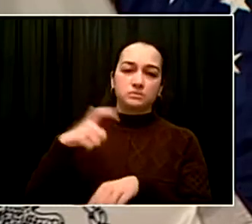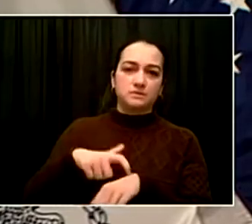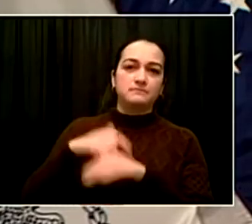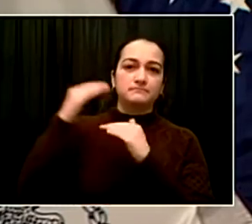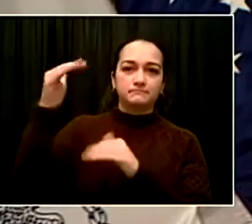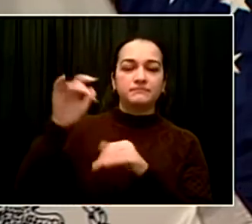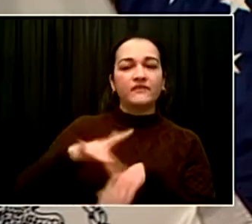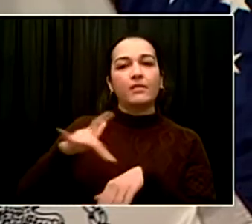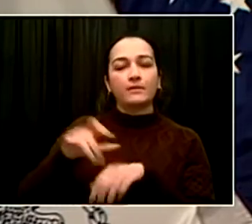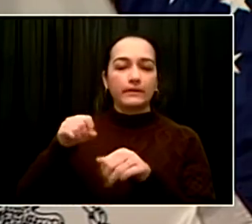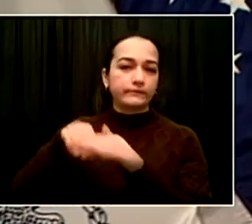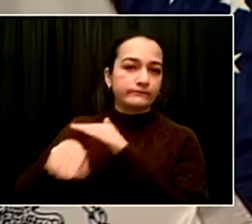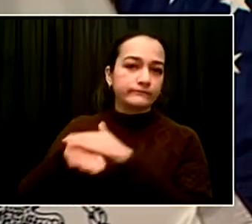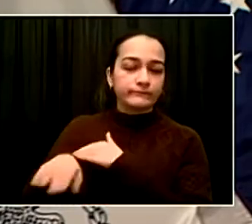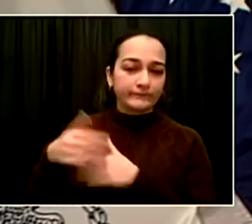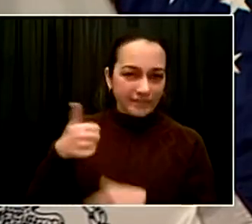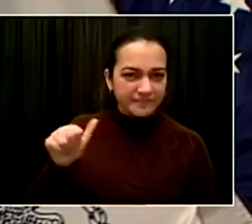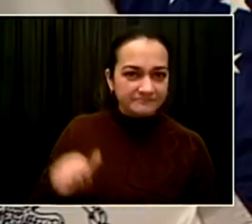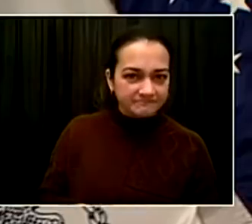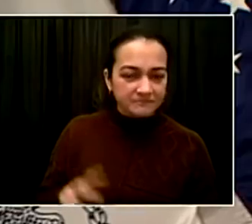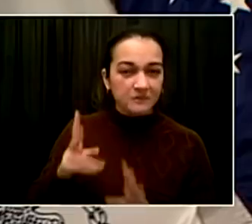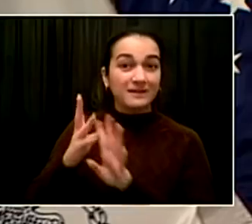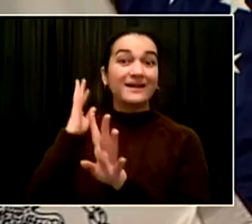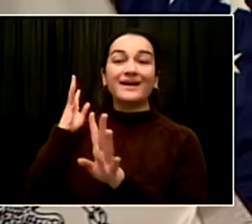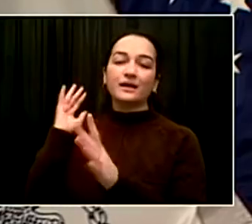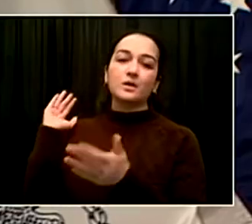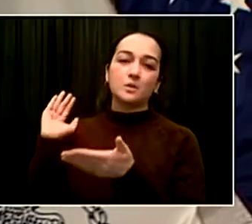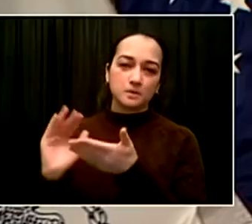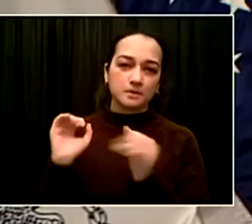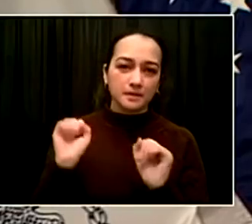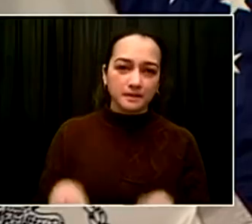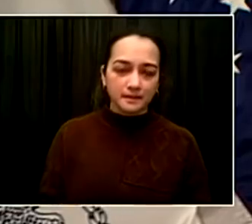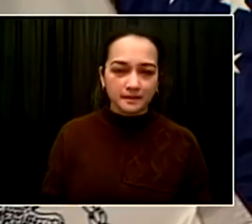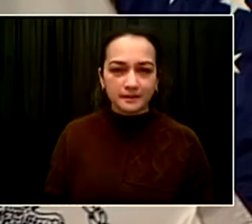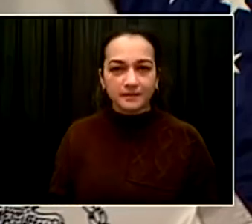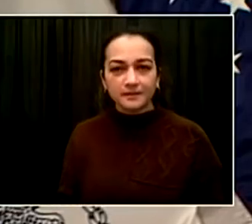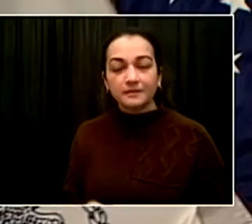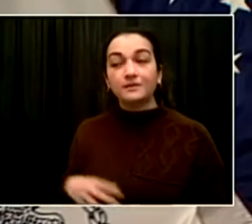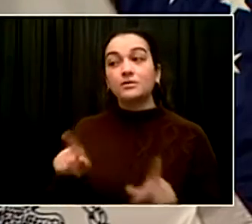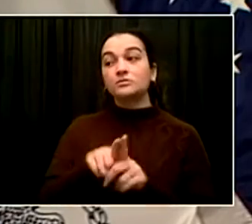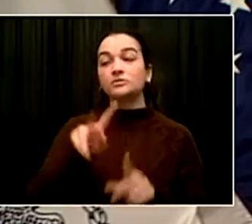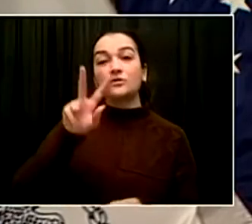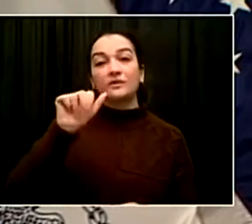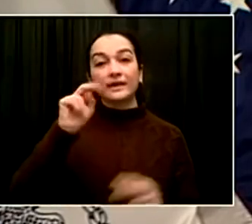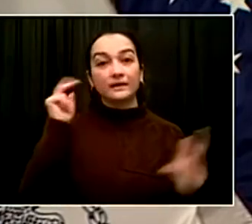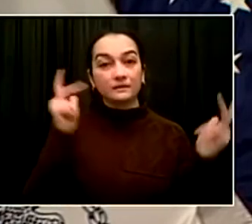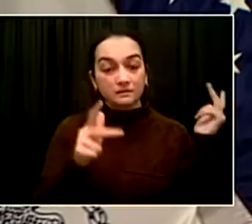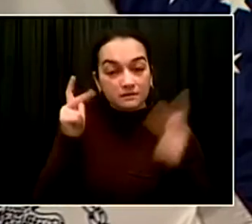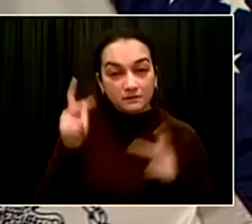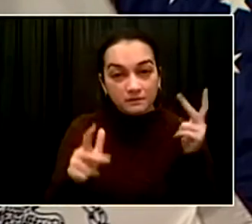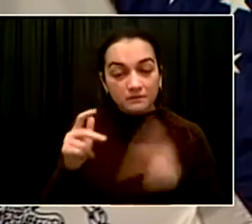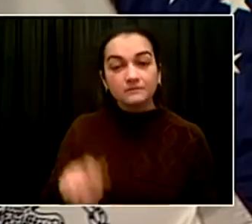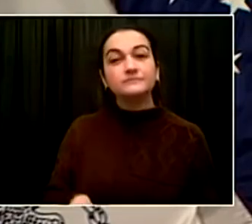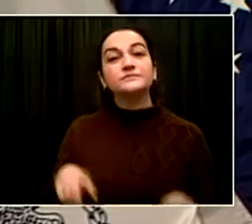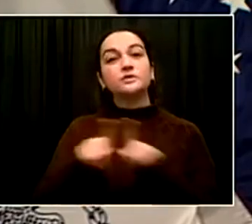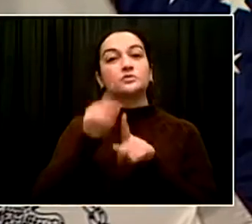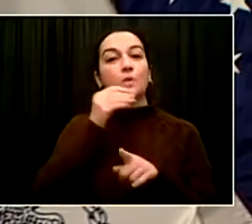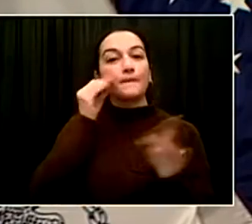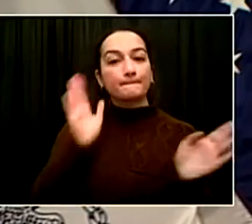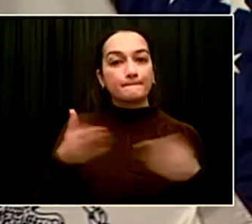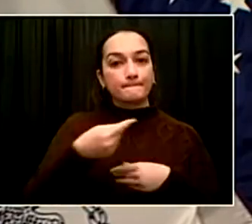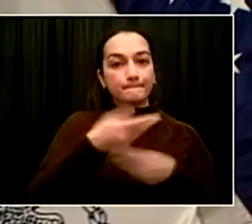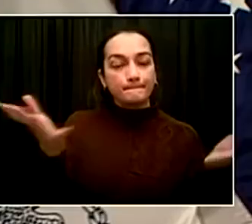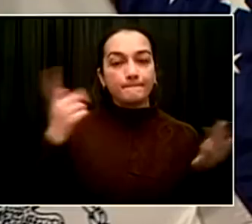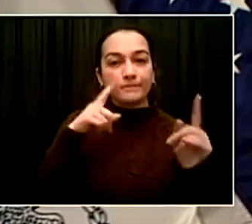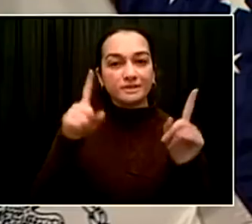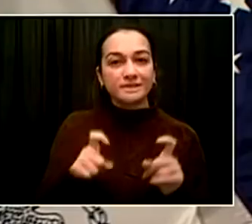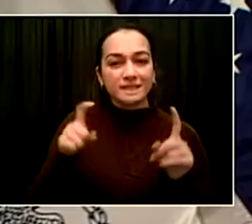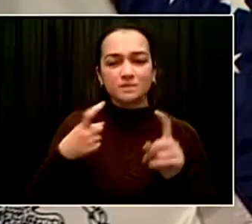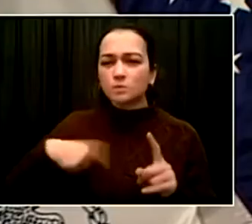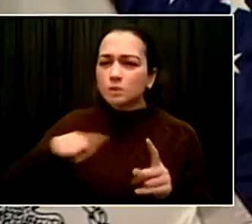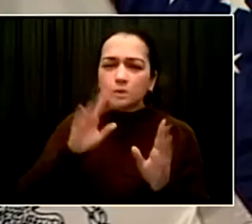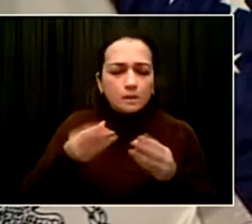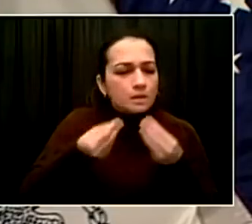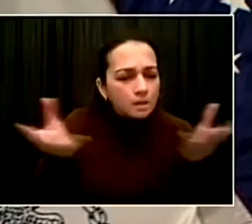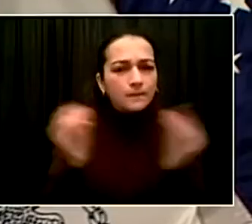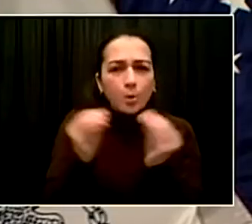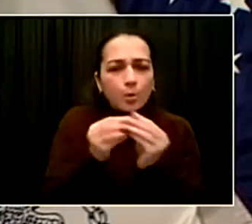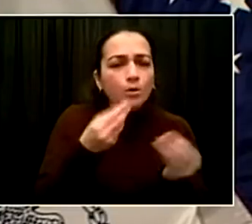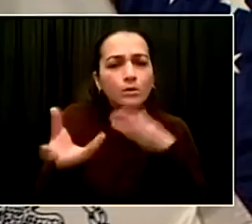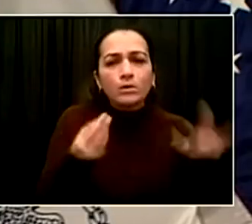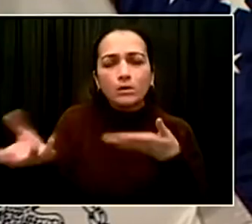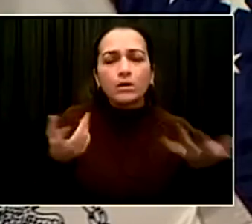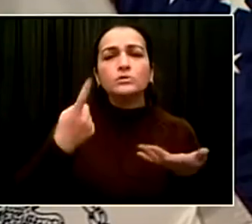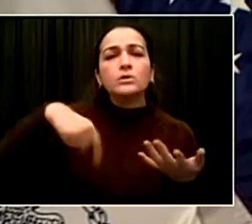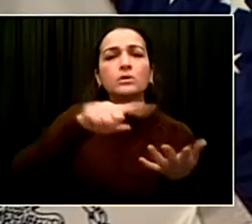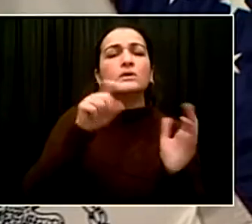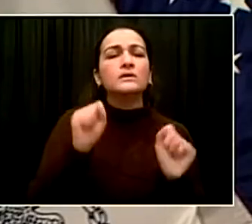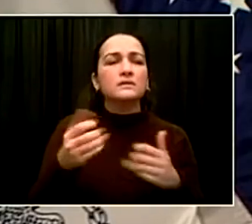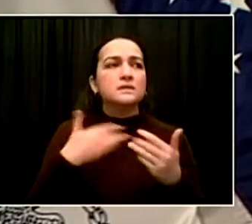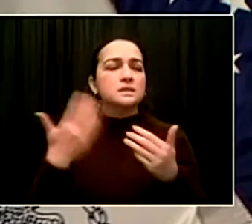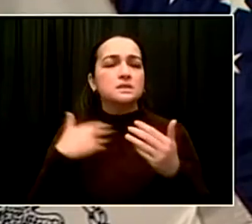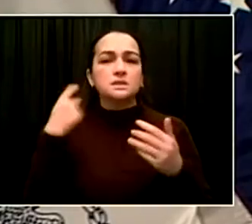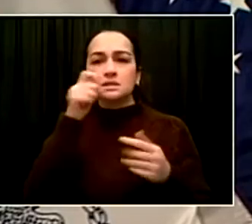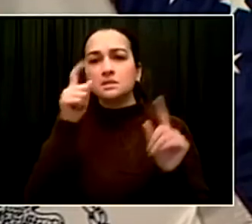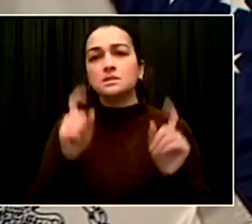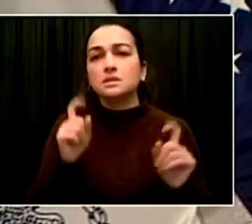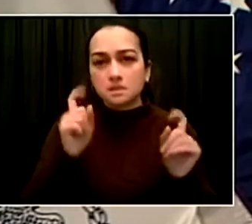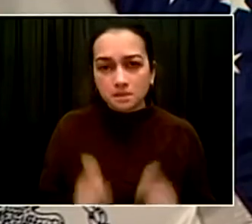FLEET SO PEOPLE CAN DO TESTING